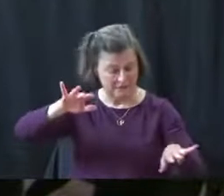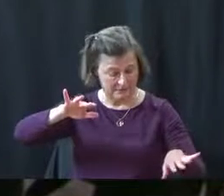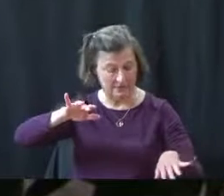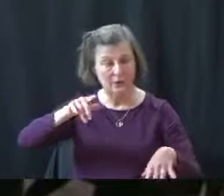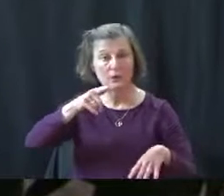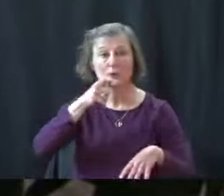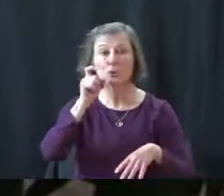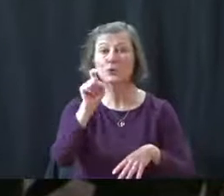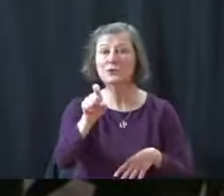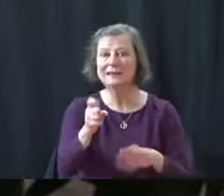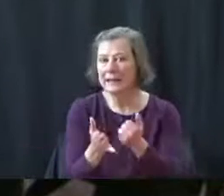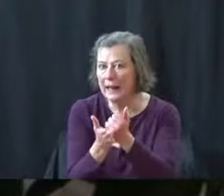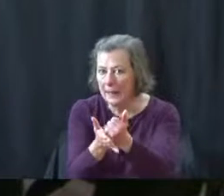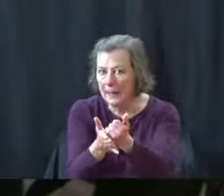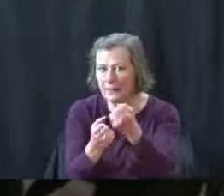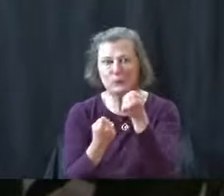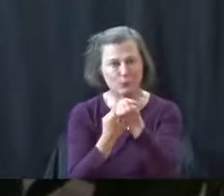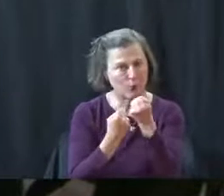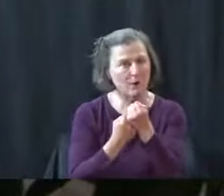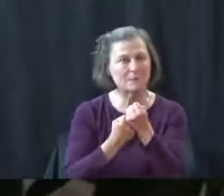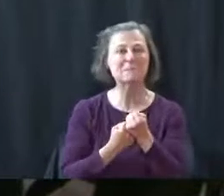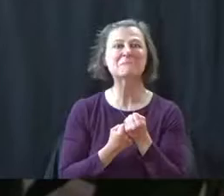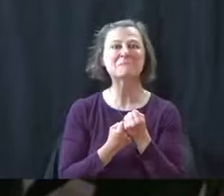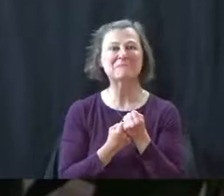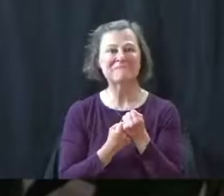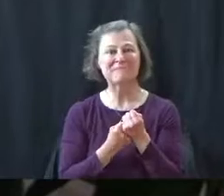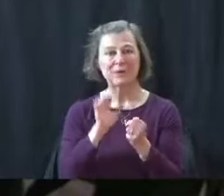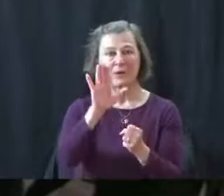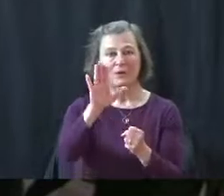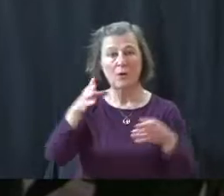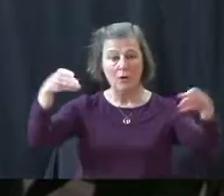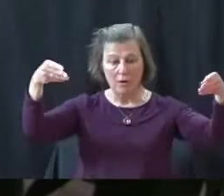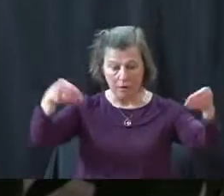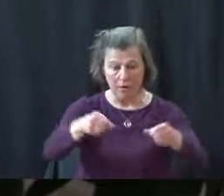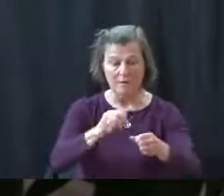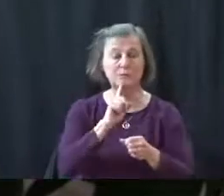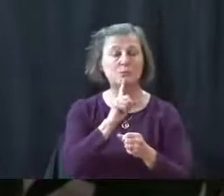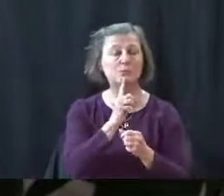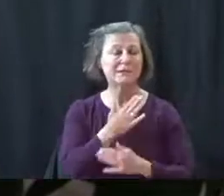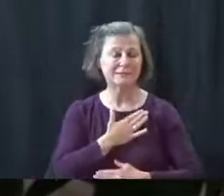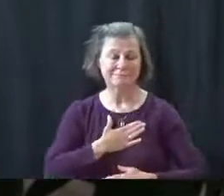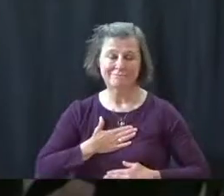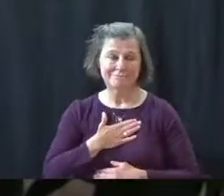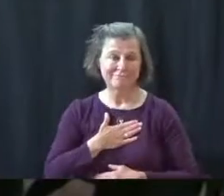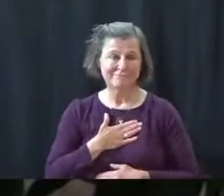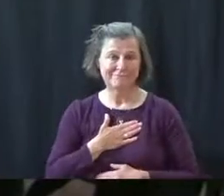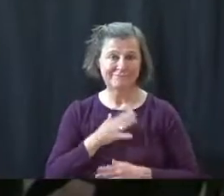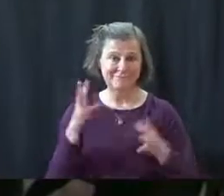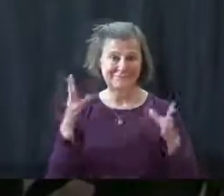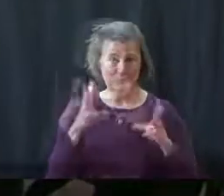of help and support. Your offerings will be greatly received.